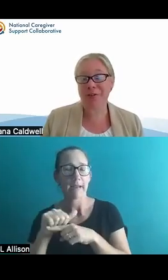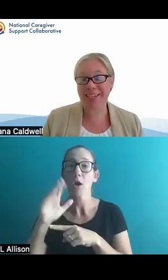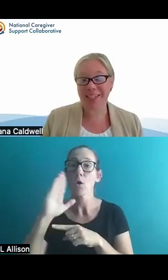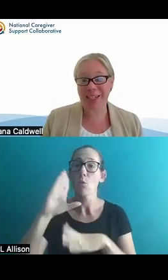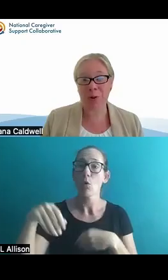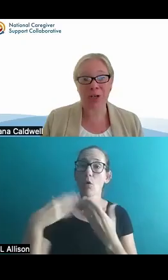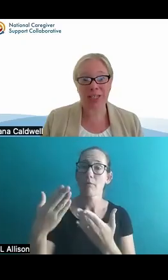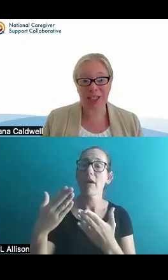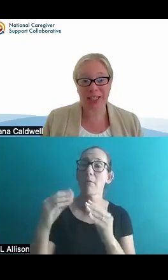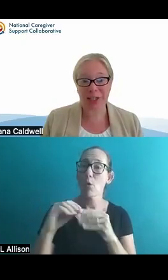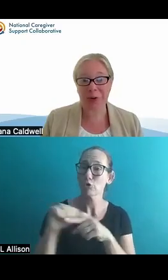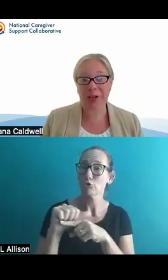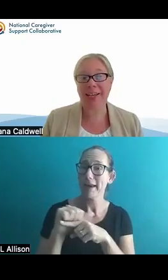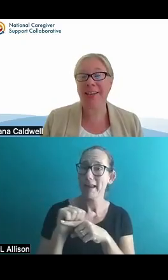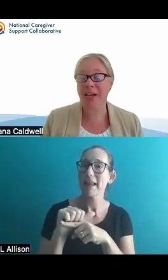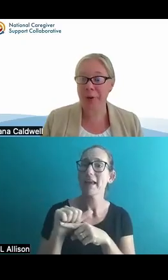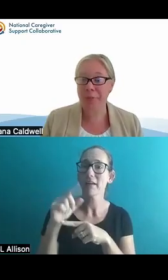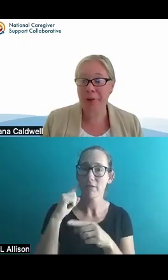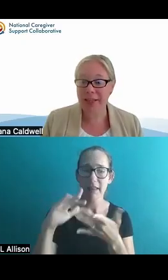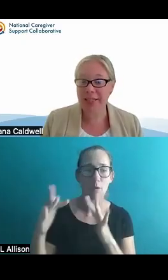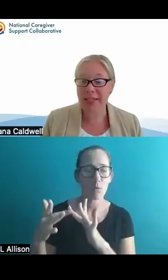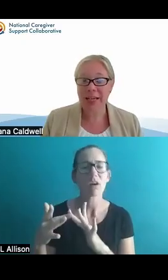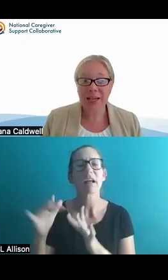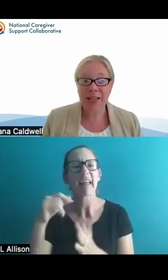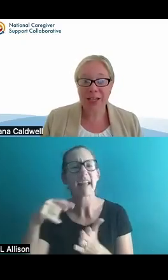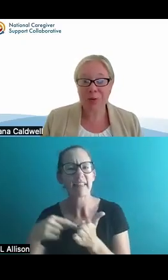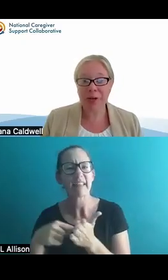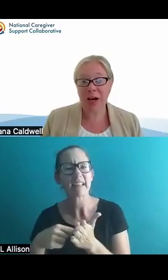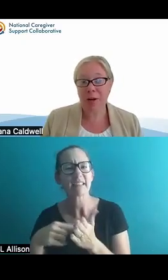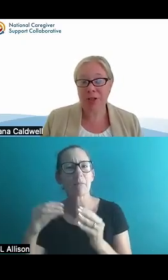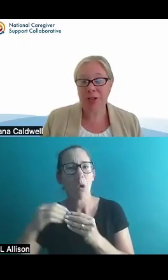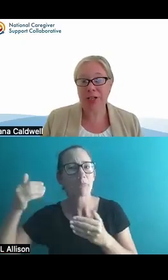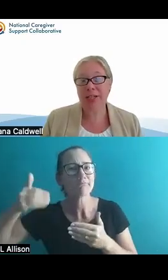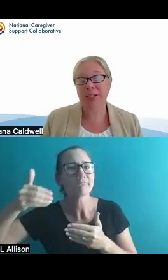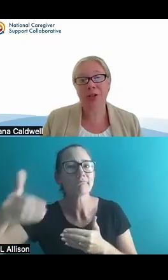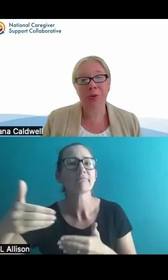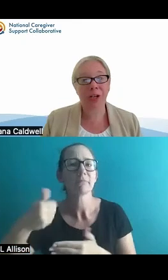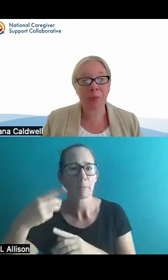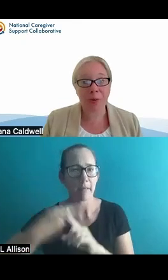the aging network such as this one in the coming months. These will be opportunities to hear about